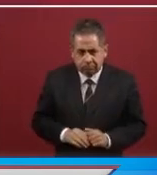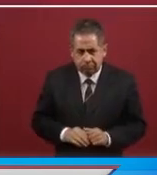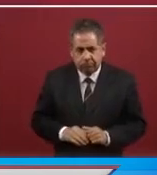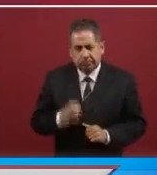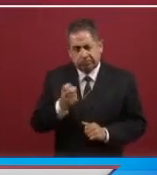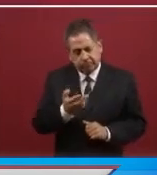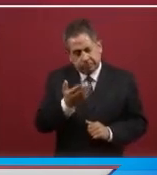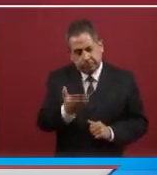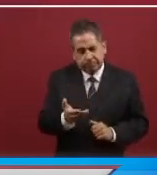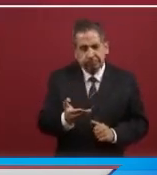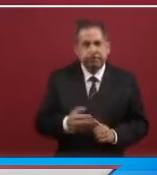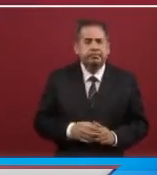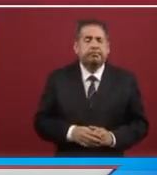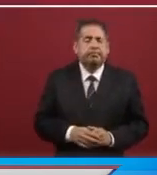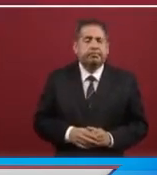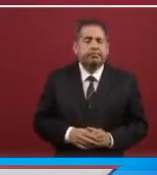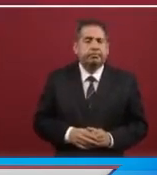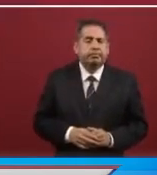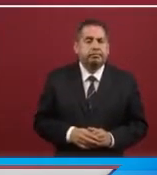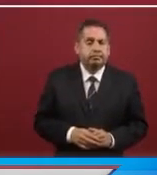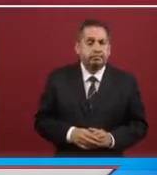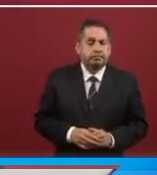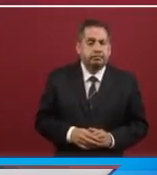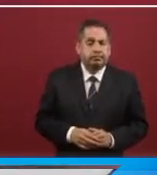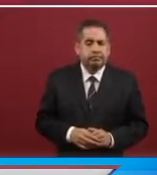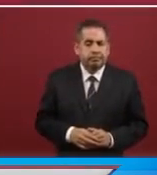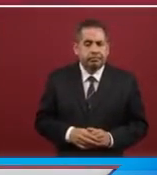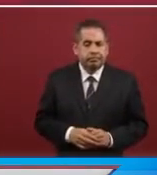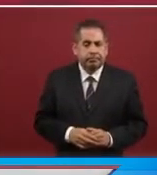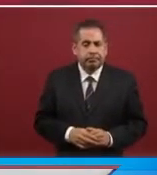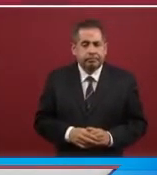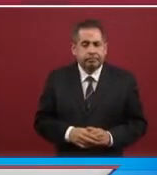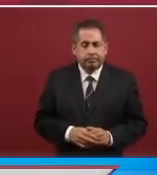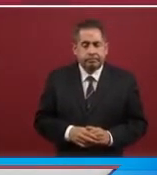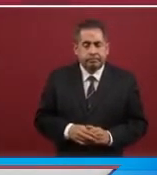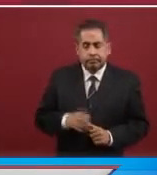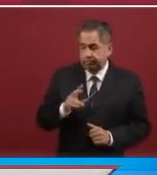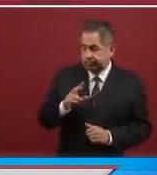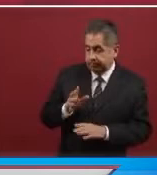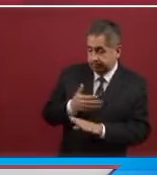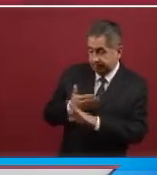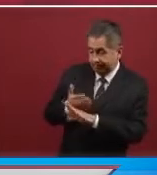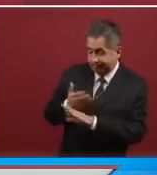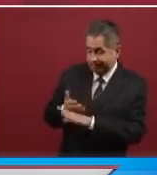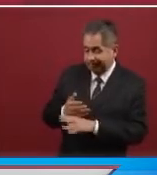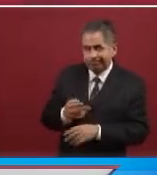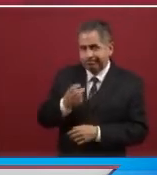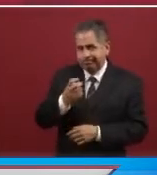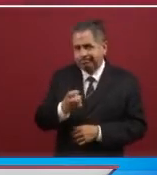The balance for not having a crisis, for the strengthening of the peso, for investments for not losing jobs is positive